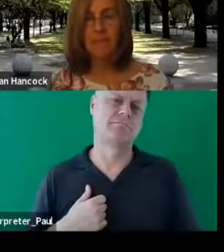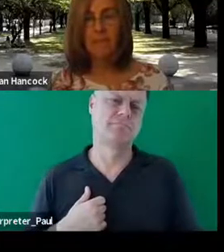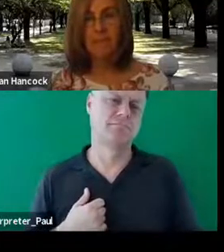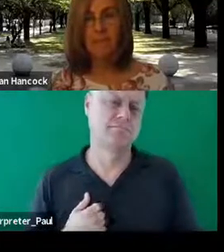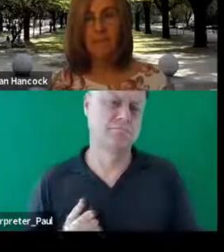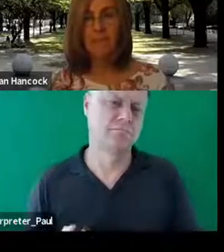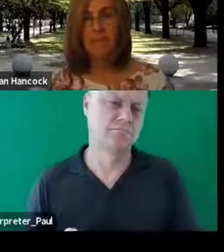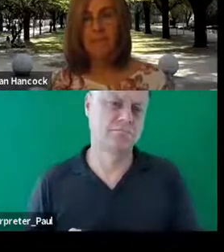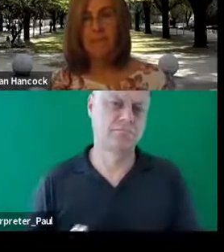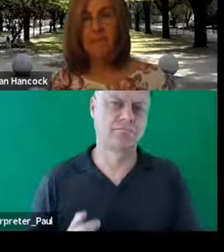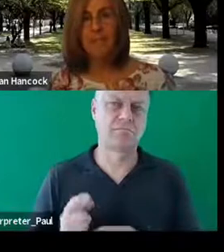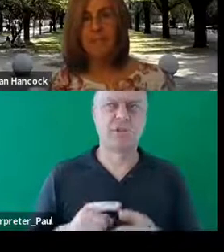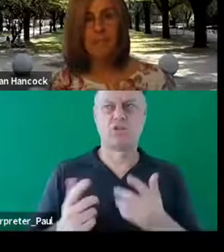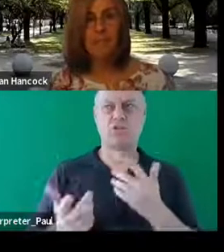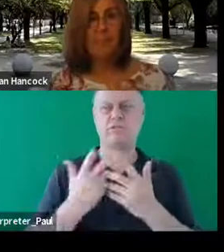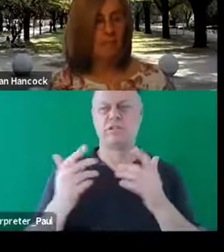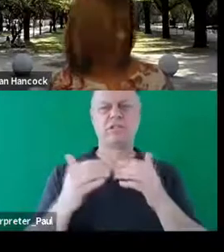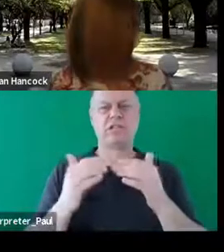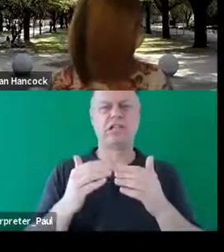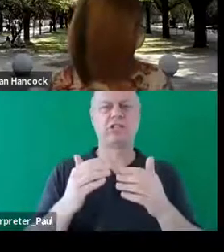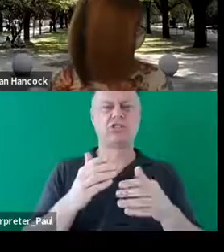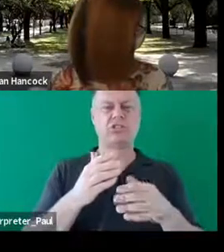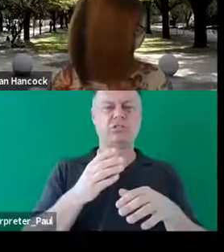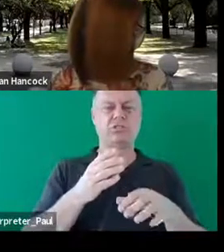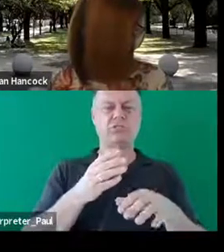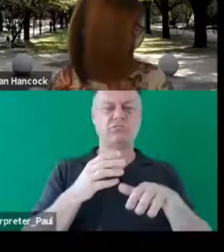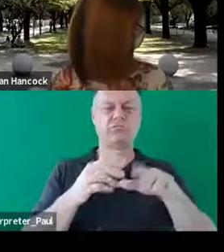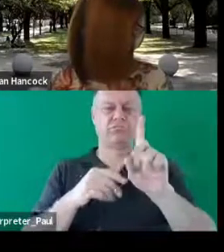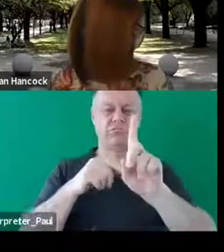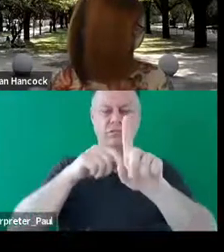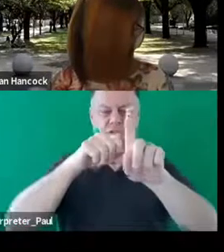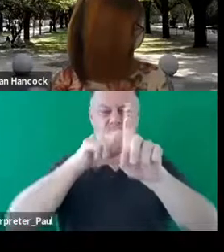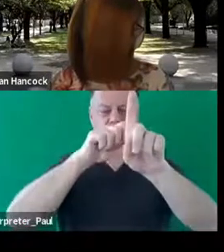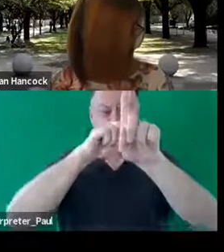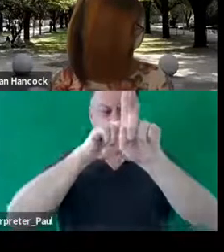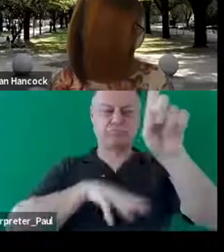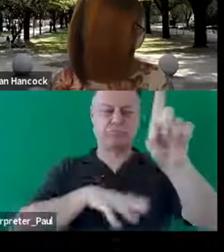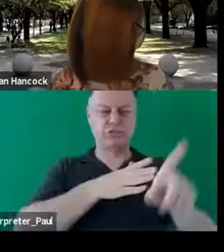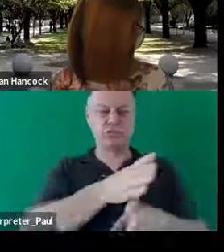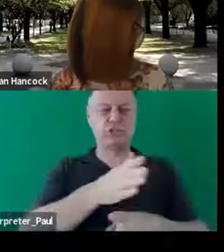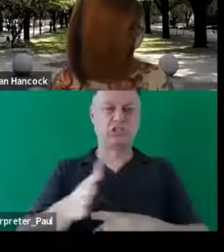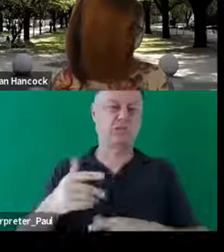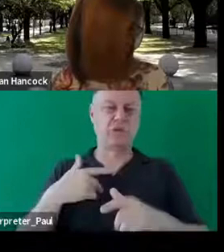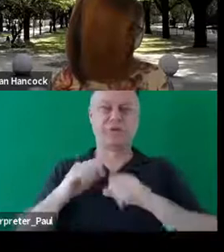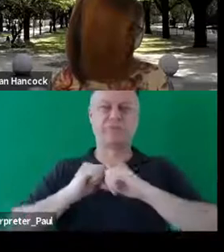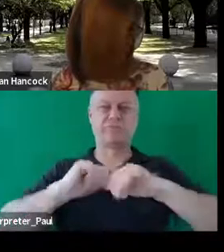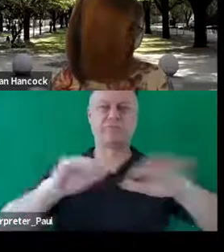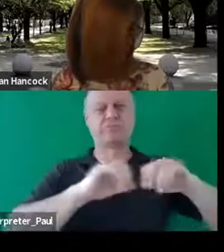kind of, standard ones and I think the other thing we would do is not have it so closely tied with